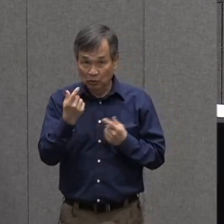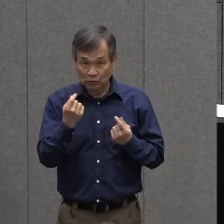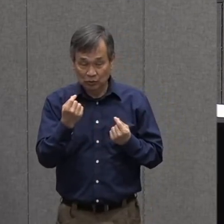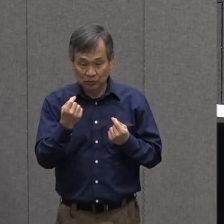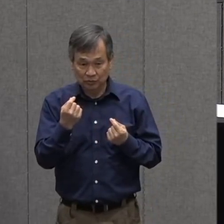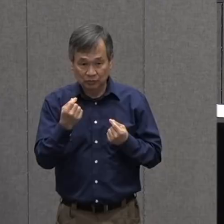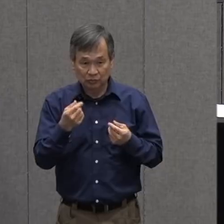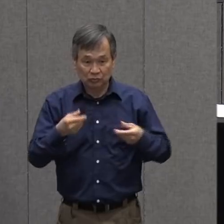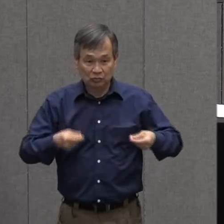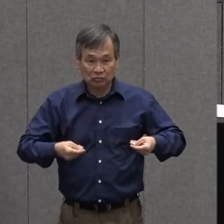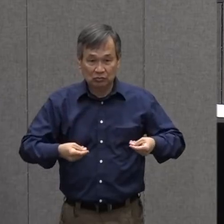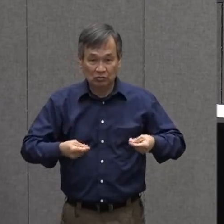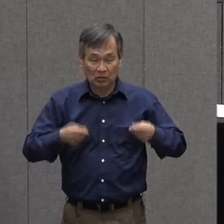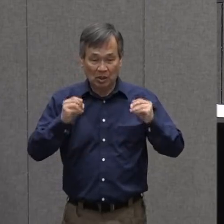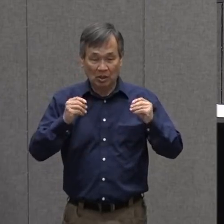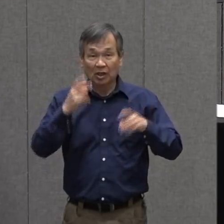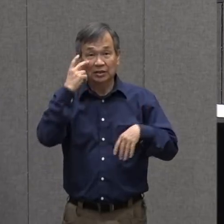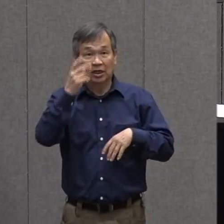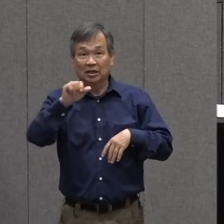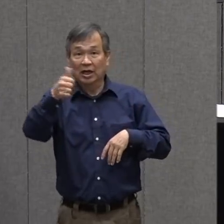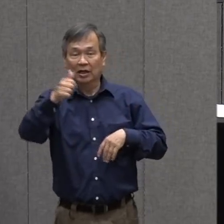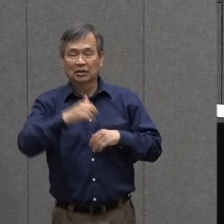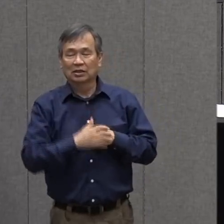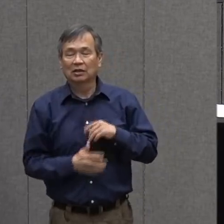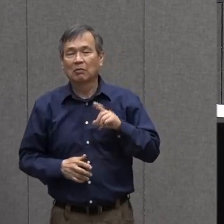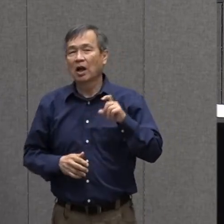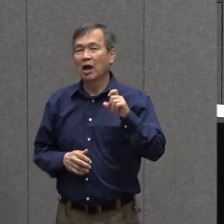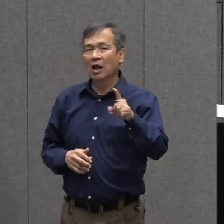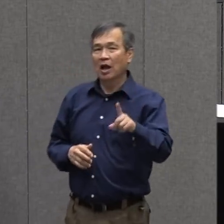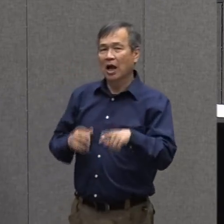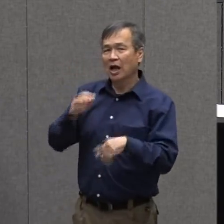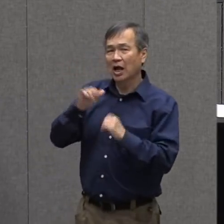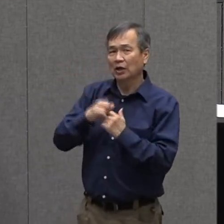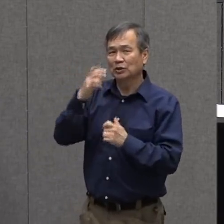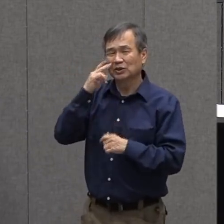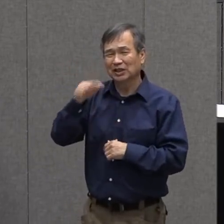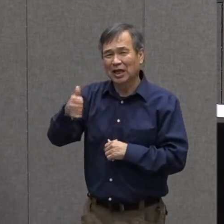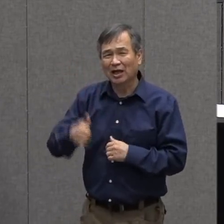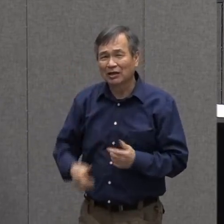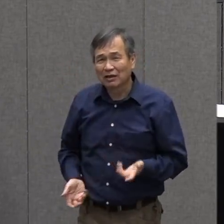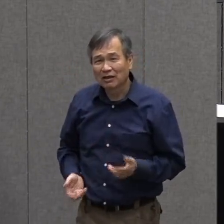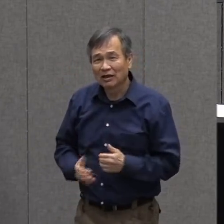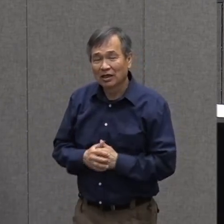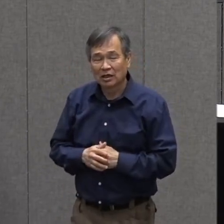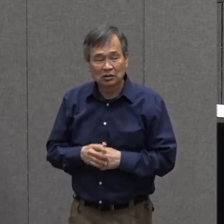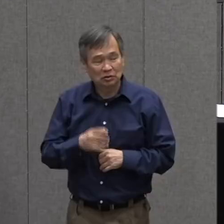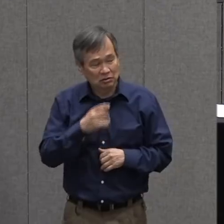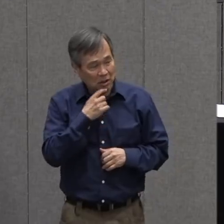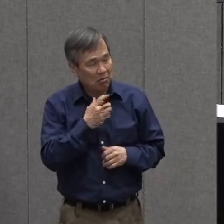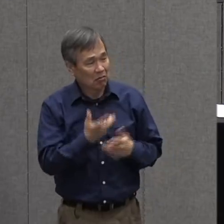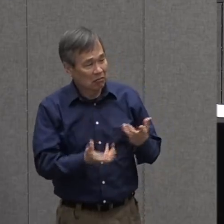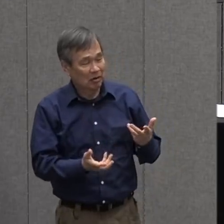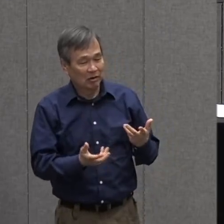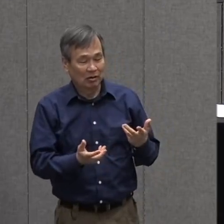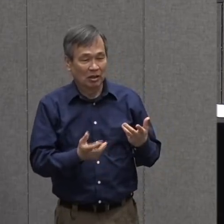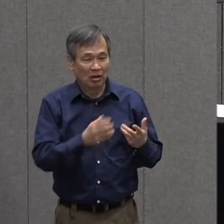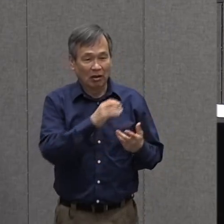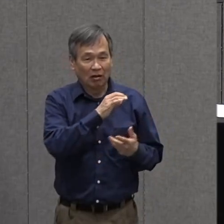Oh, I saw a 10. And I might ask you, well how did you see that 10? And you probably could say, well I saw a row of five